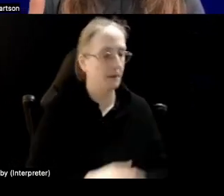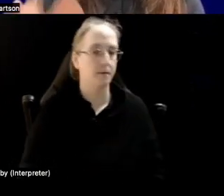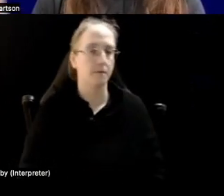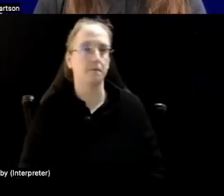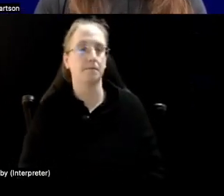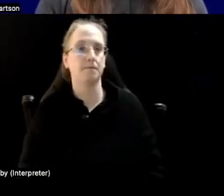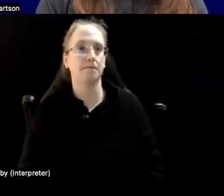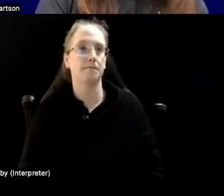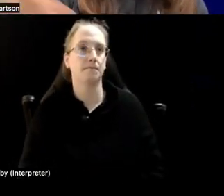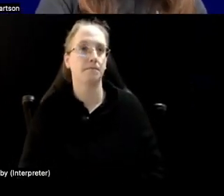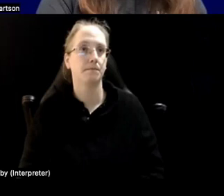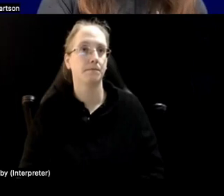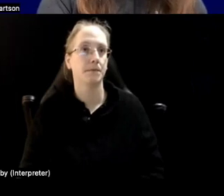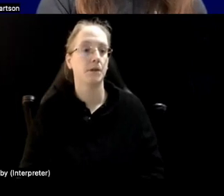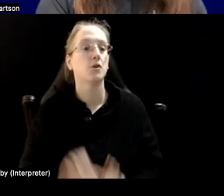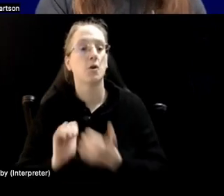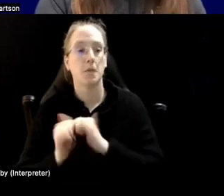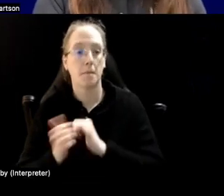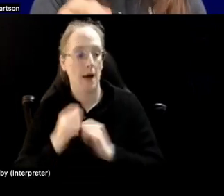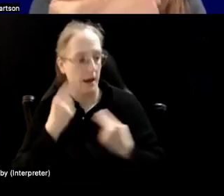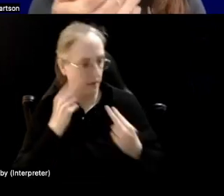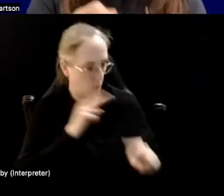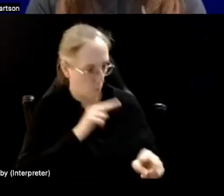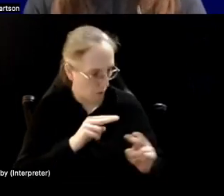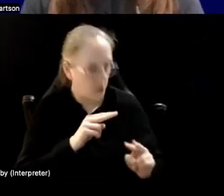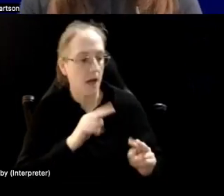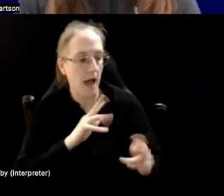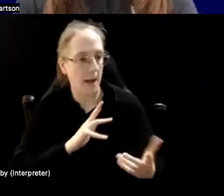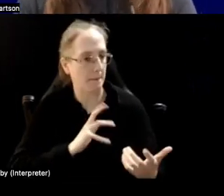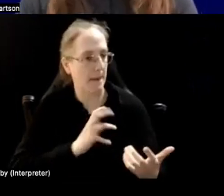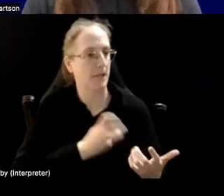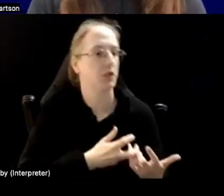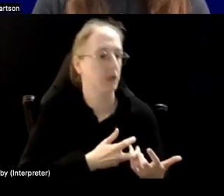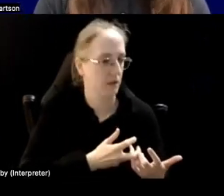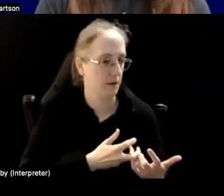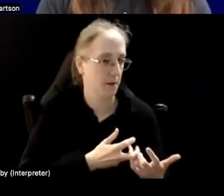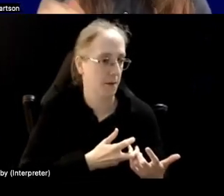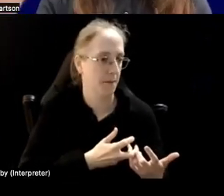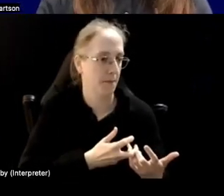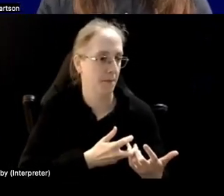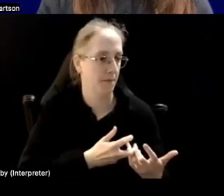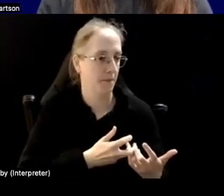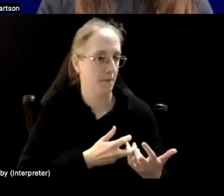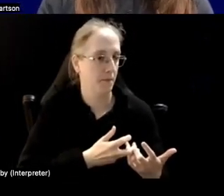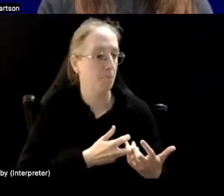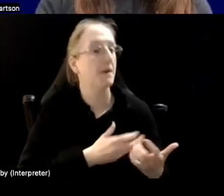it's the partner that is actively matching. So, they're sharing because one of the persons is